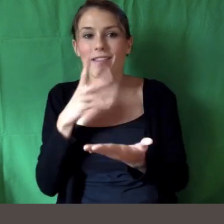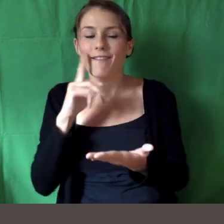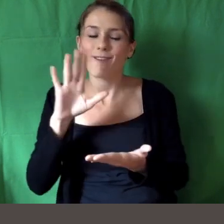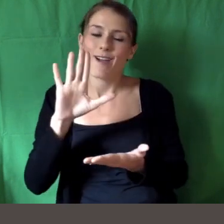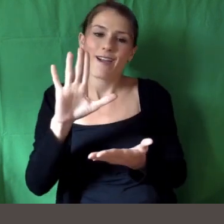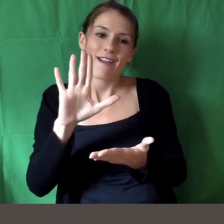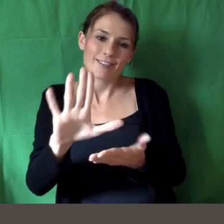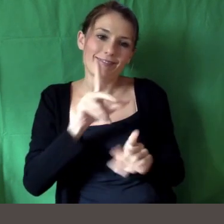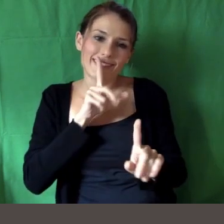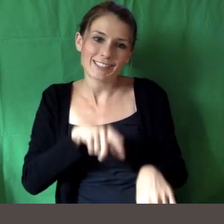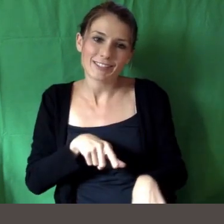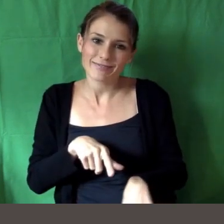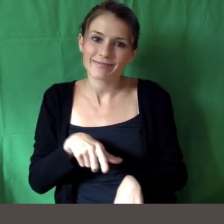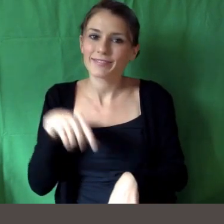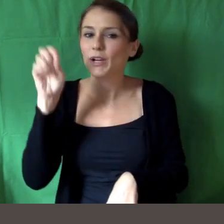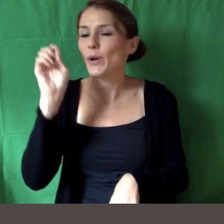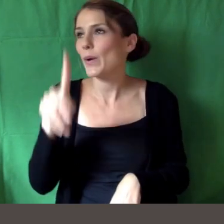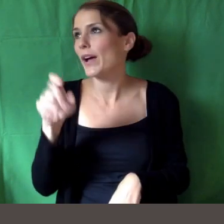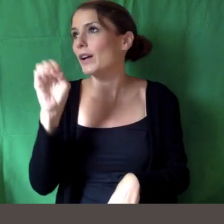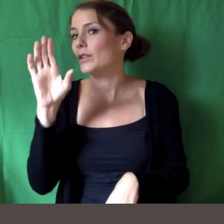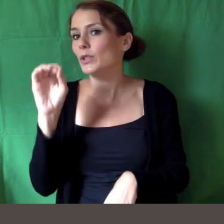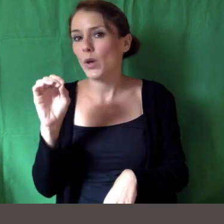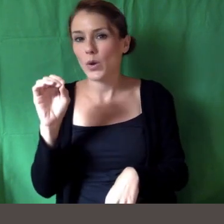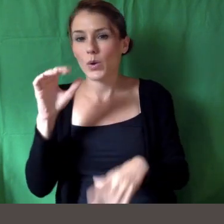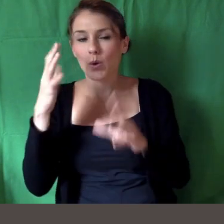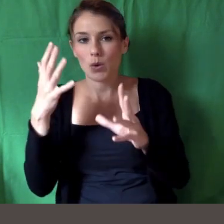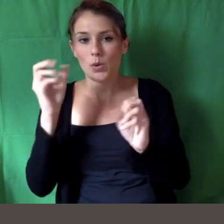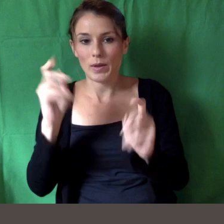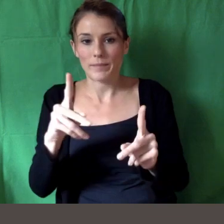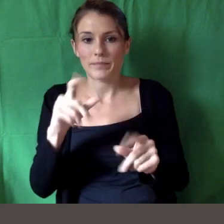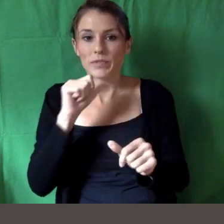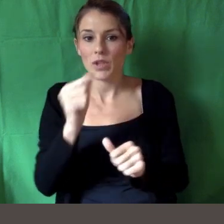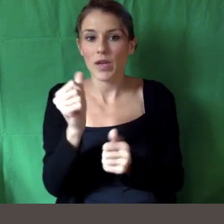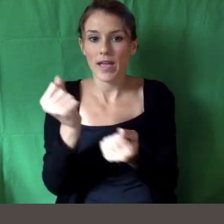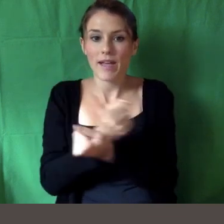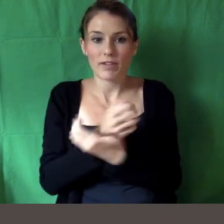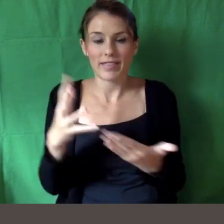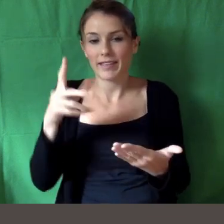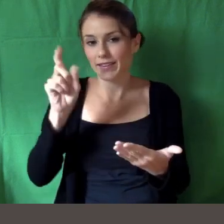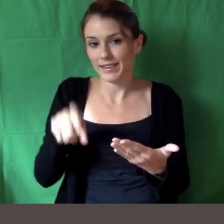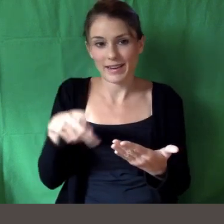So okay, not everything needs a PEP.